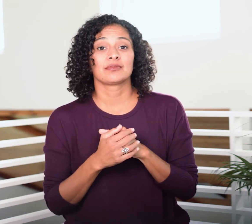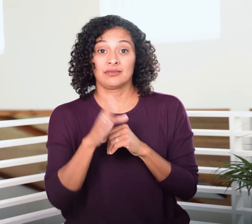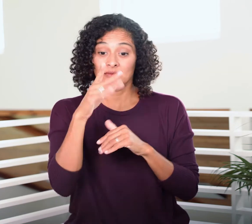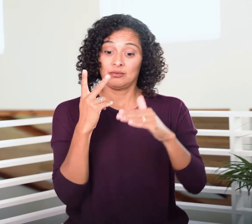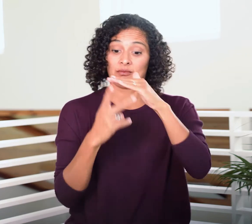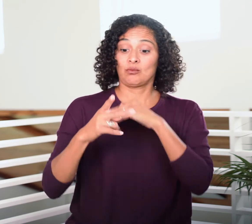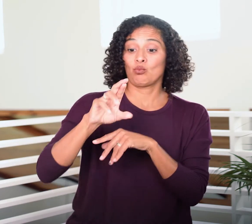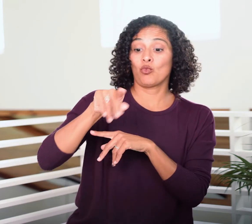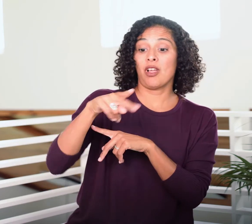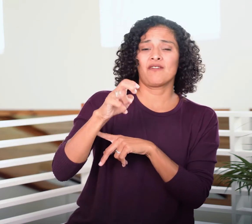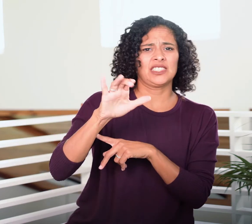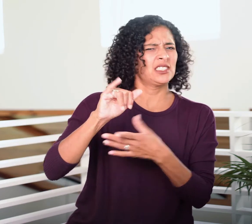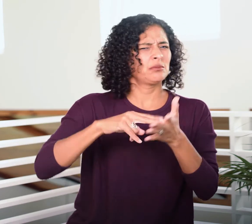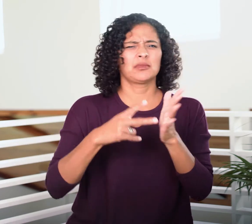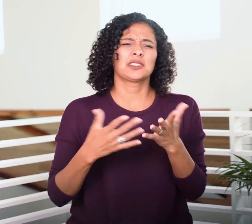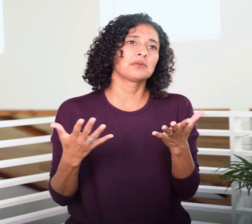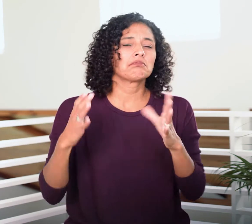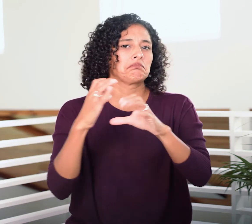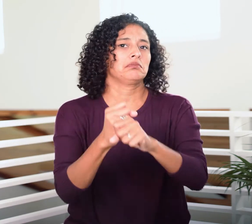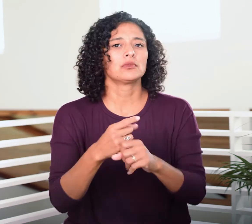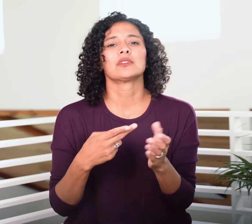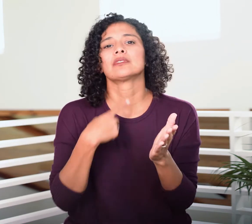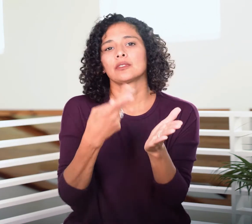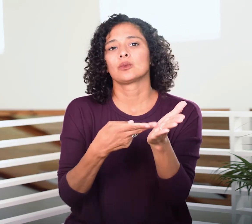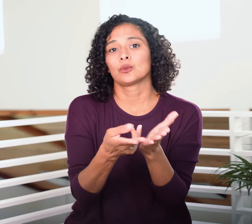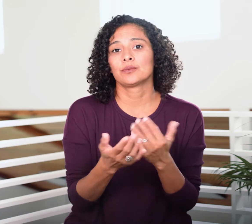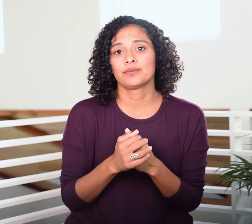At the very least, prophecy is truth-telling.